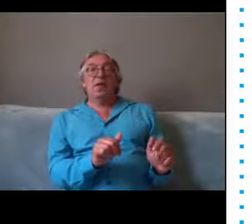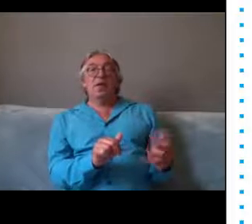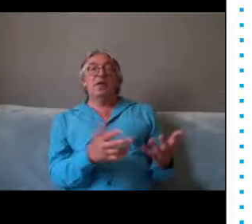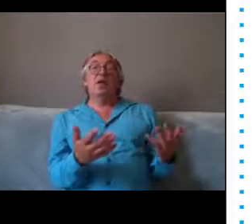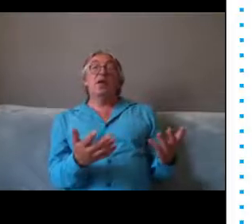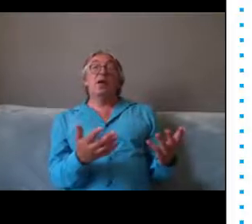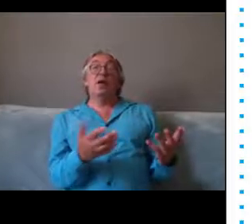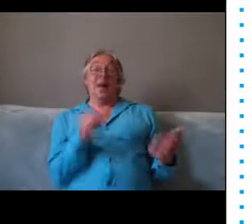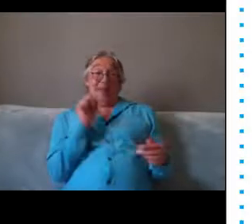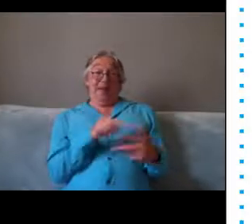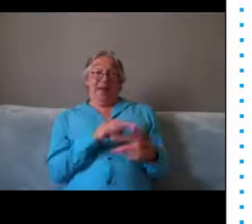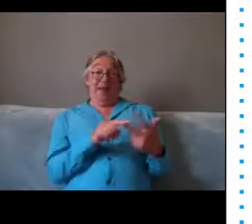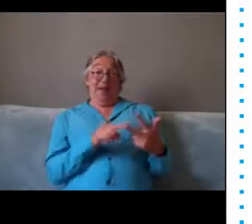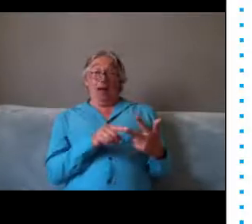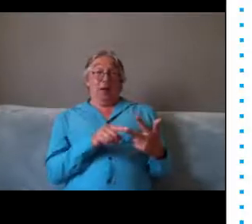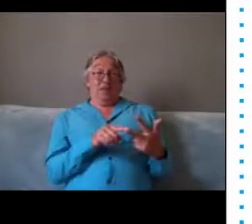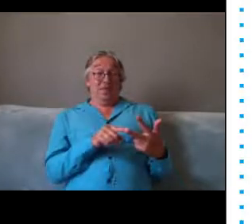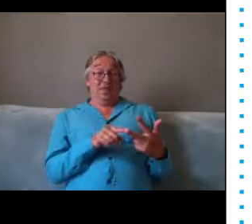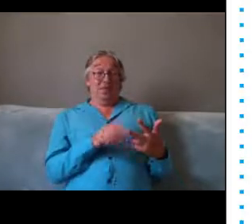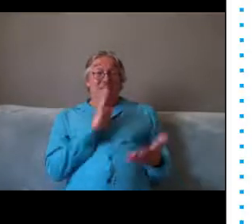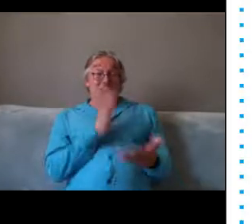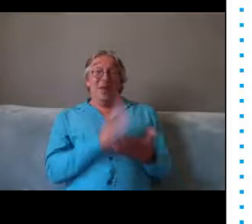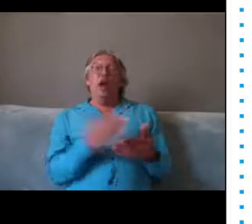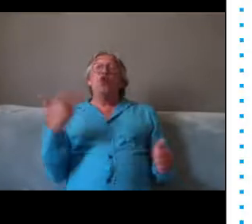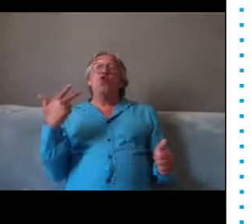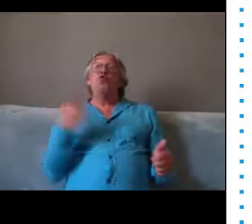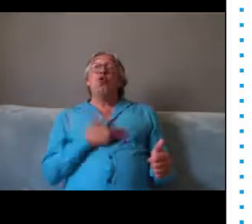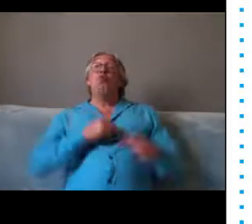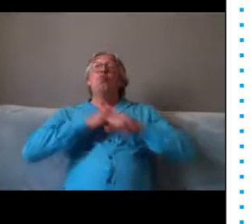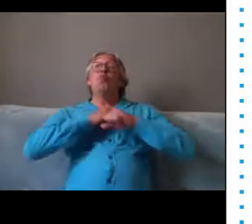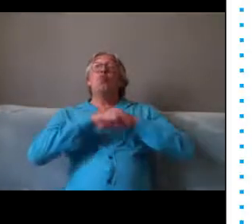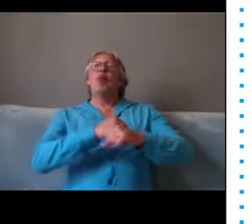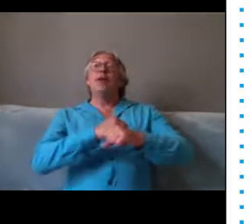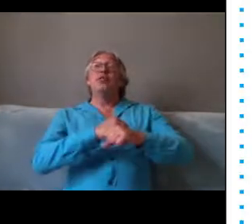for a study abroad for the fear I won't be taken care of adequately.